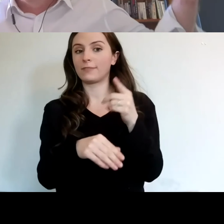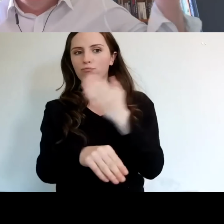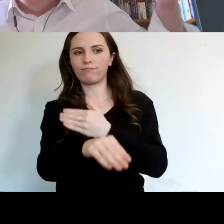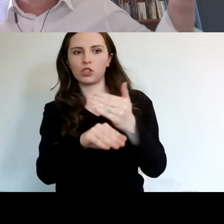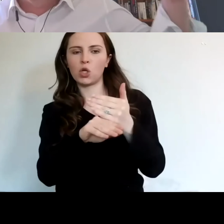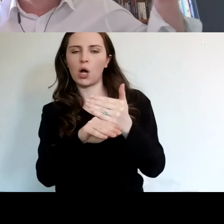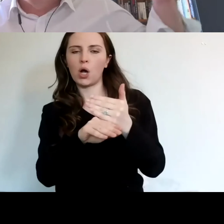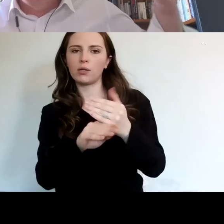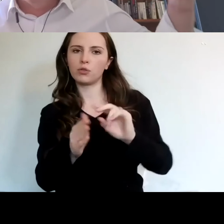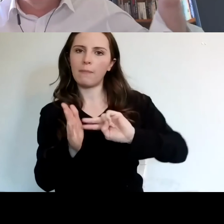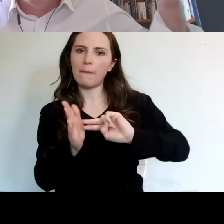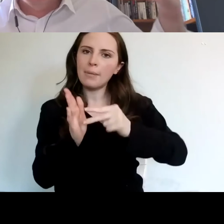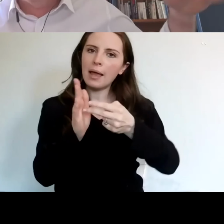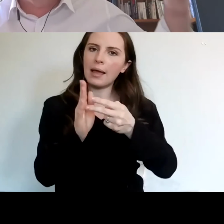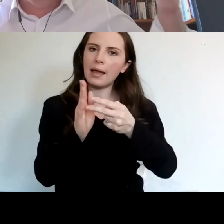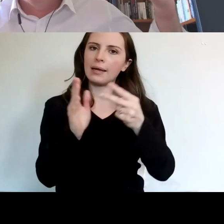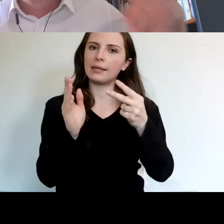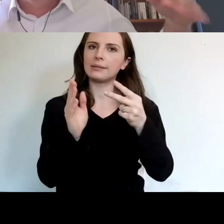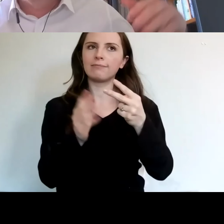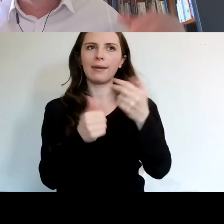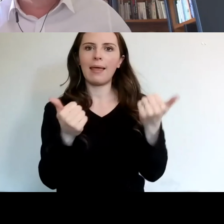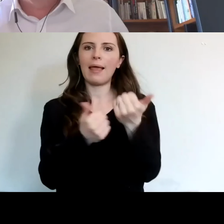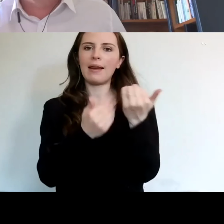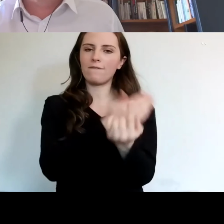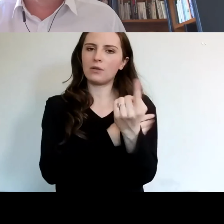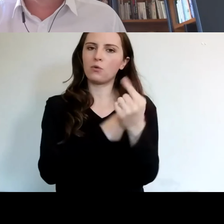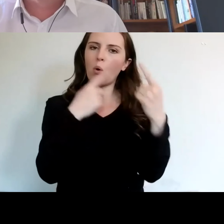accessibility is on the agenda at all stages of the planning,